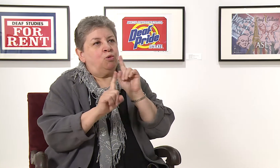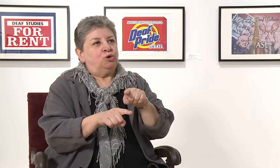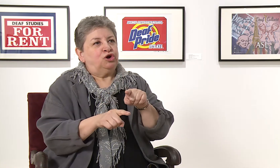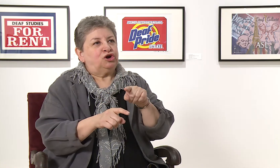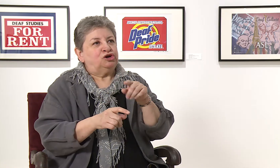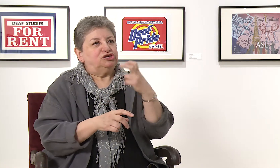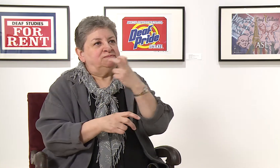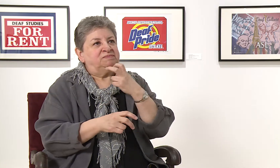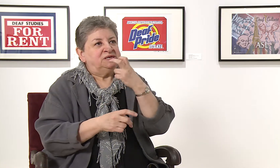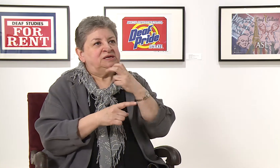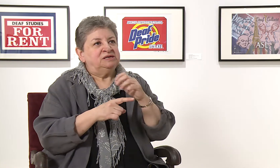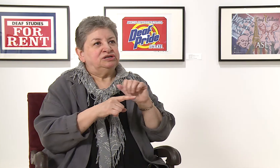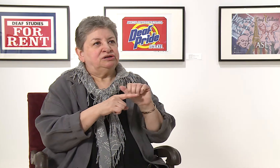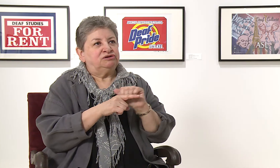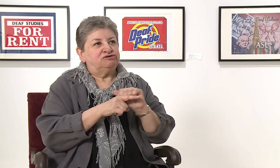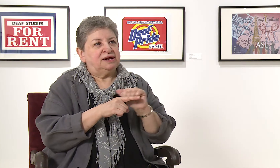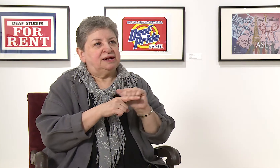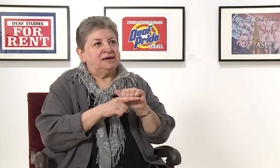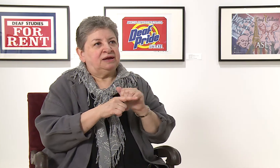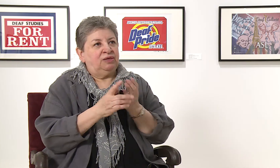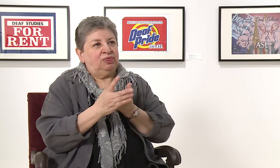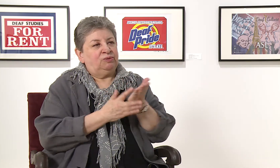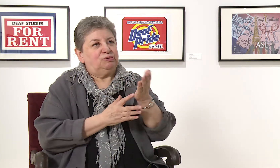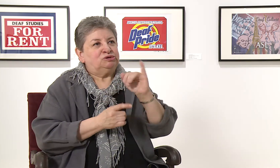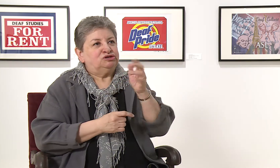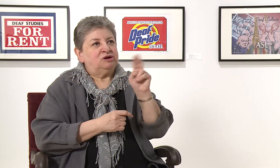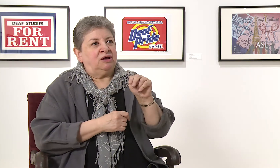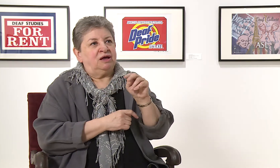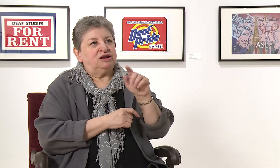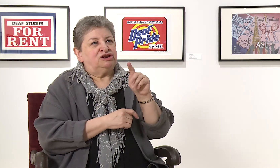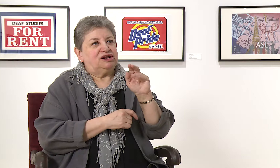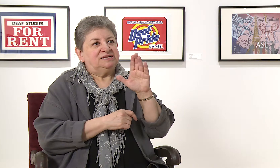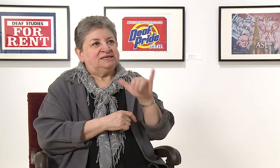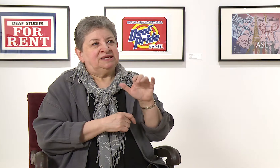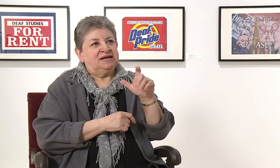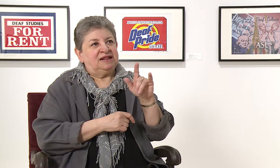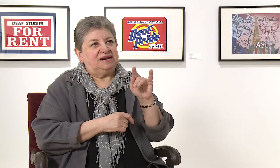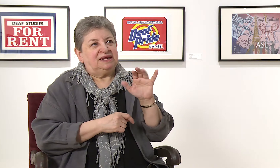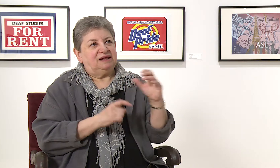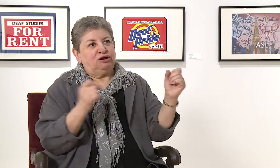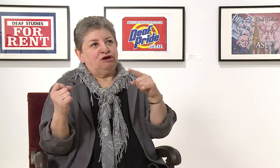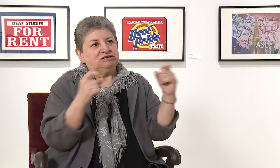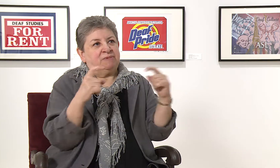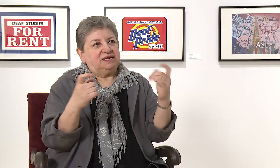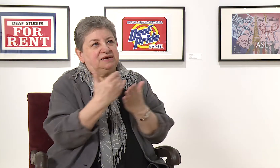She used a mail-order speech training curriculum from John Tracy Clinic.